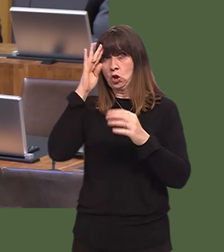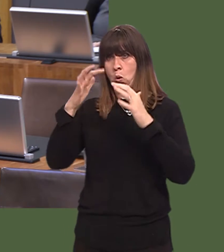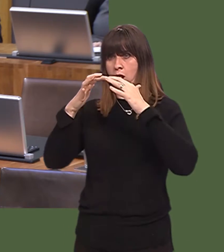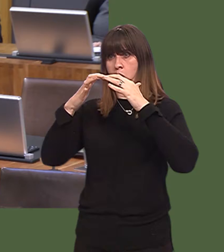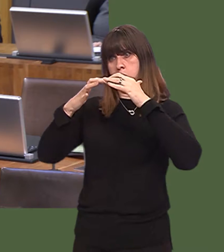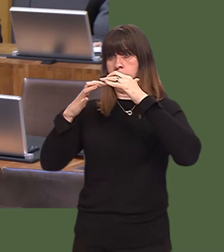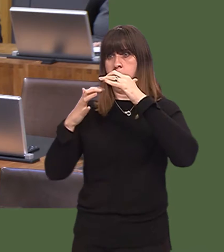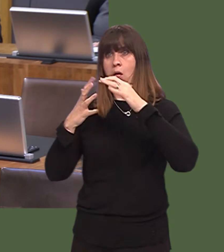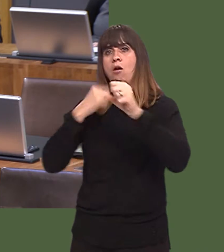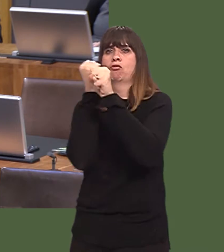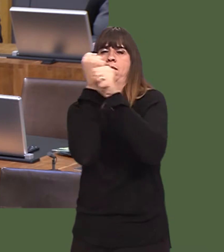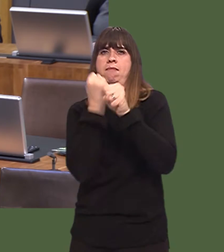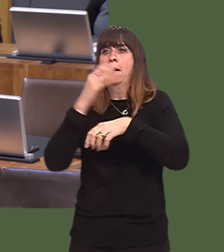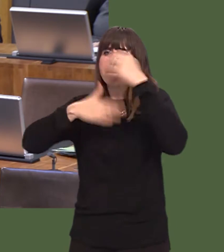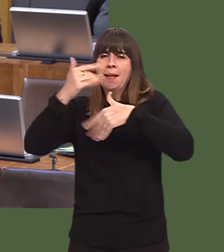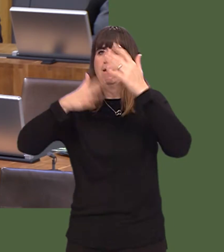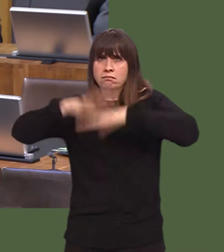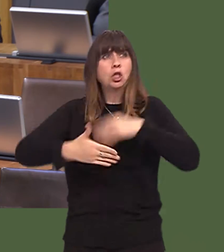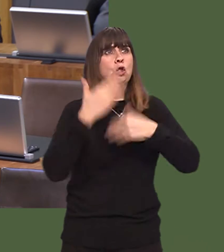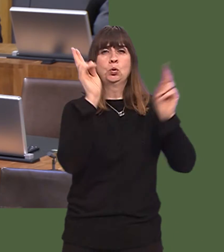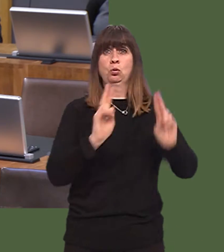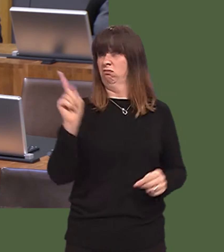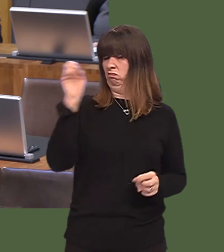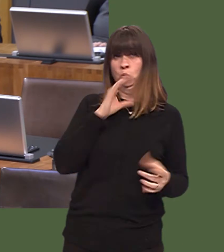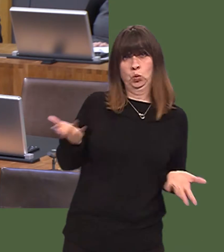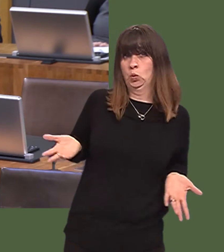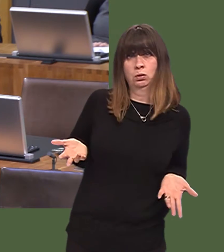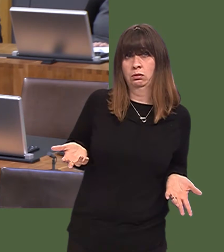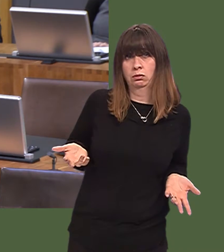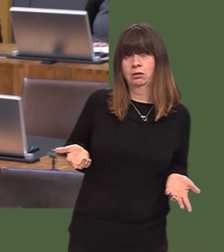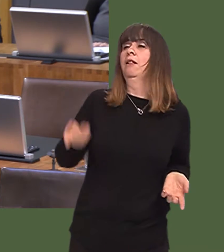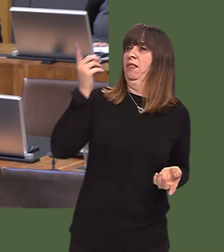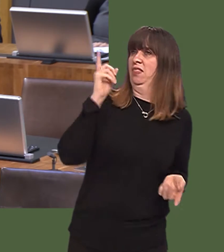We have never done that. Education is moving in the right direction, with improvements across the board, and thatís